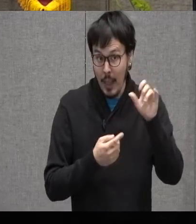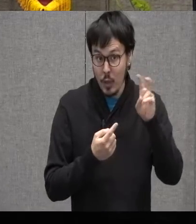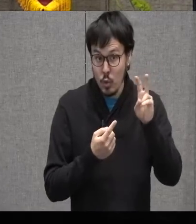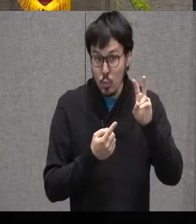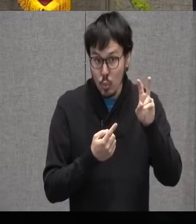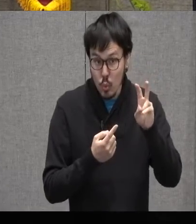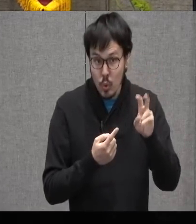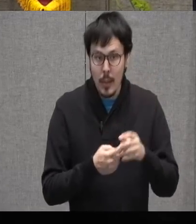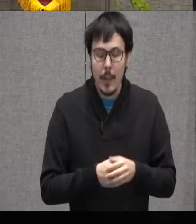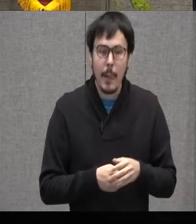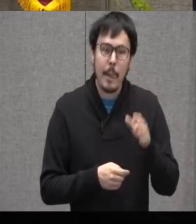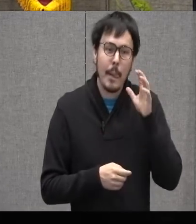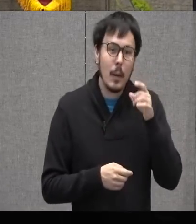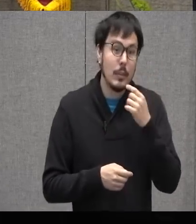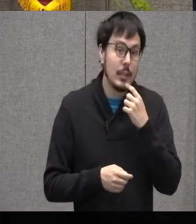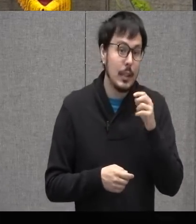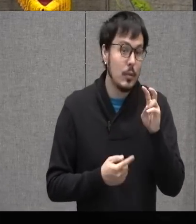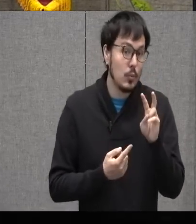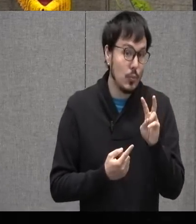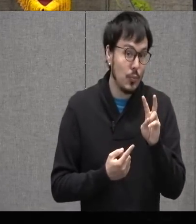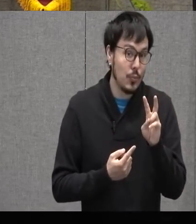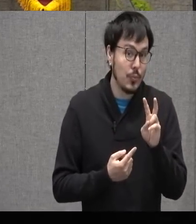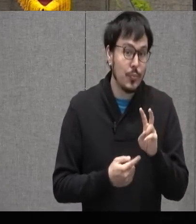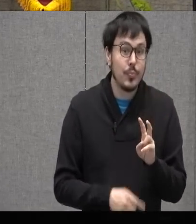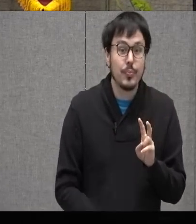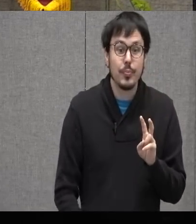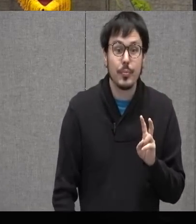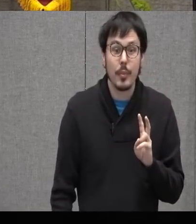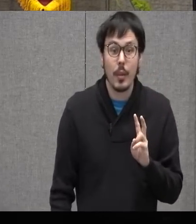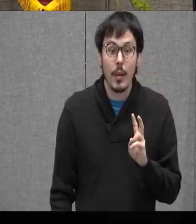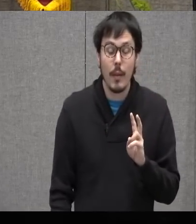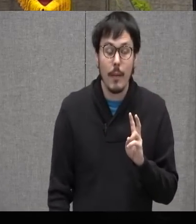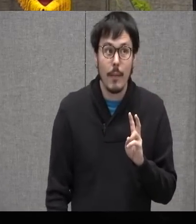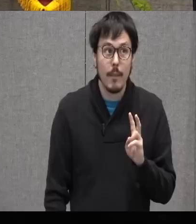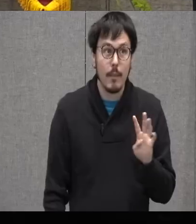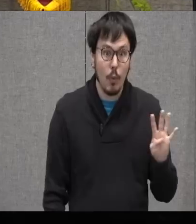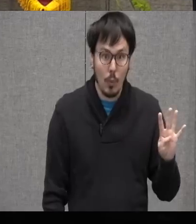So I'm gonna say two, four, six, eight,